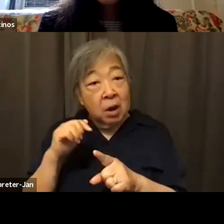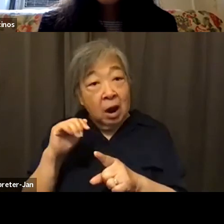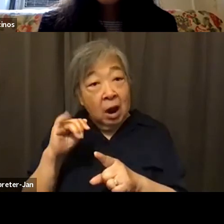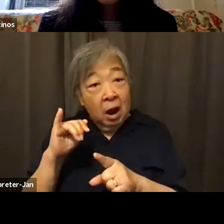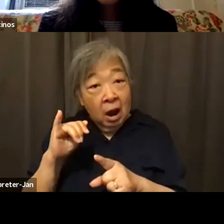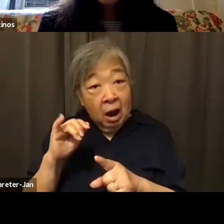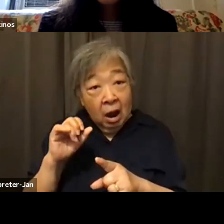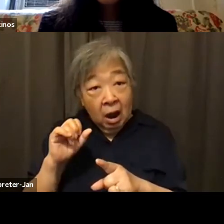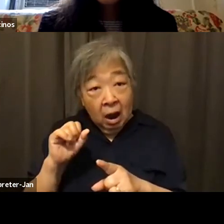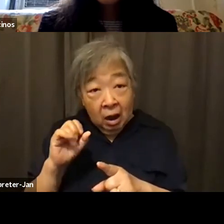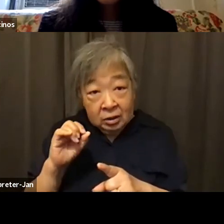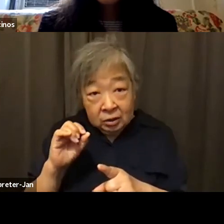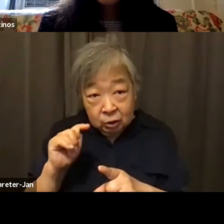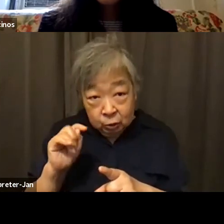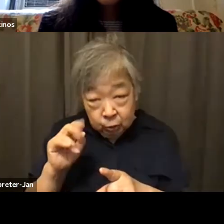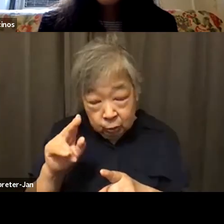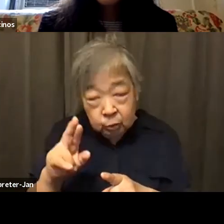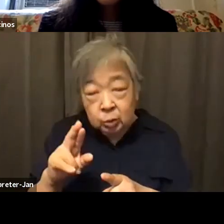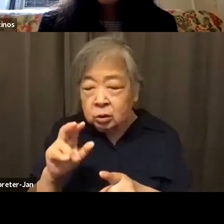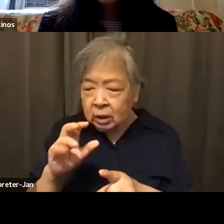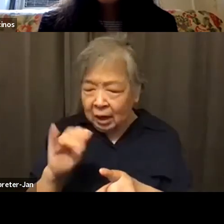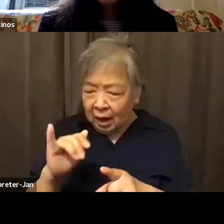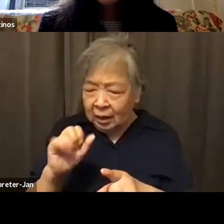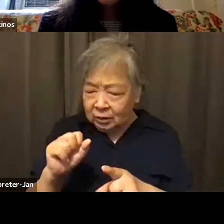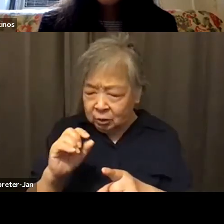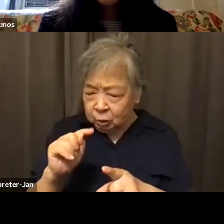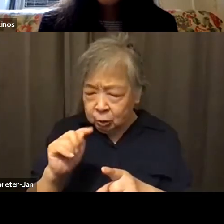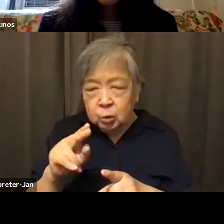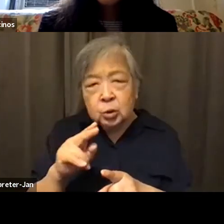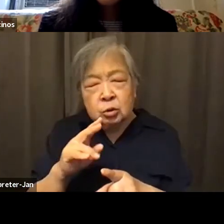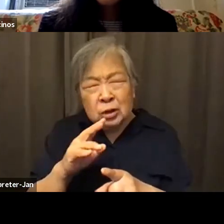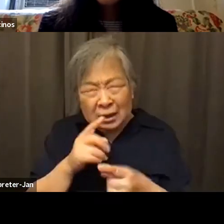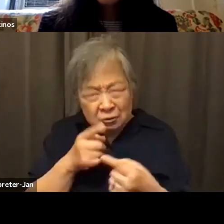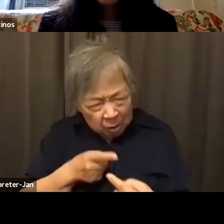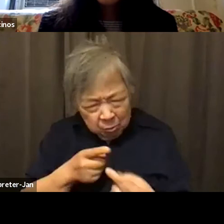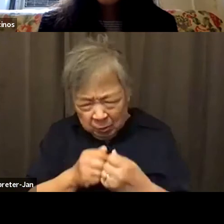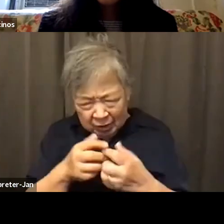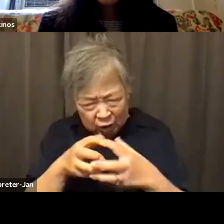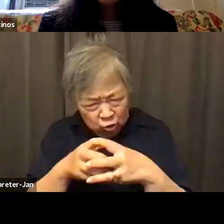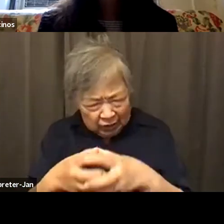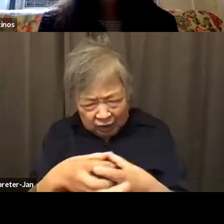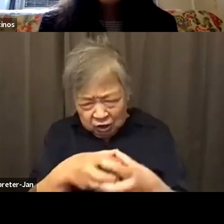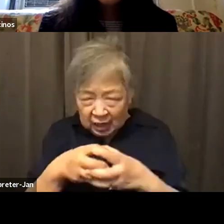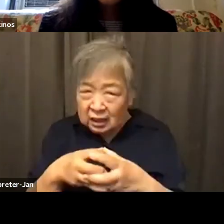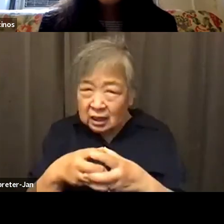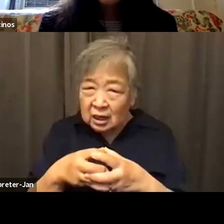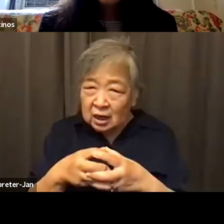grappling with intersectionality and just not knowing why something is happening, which